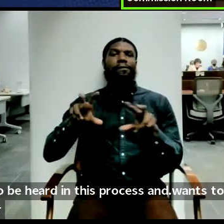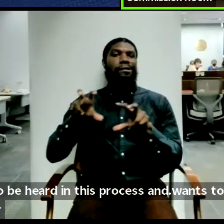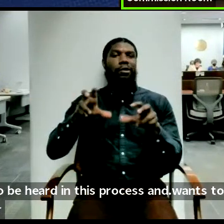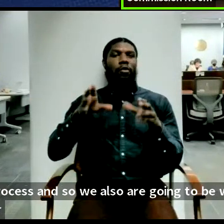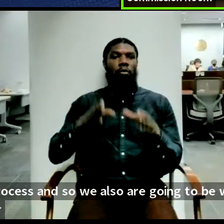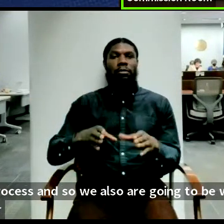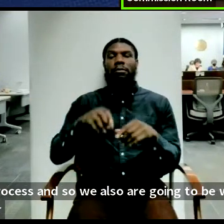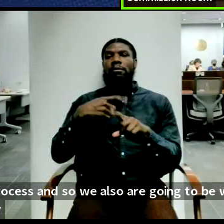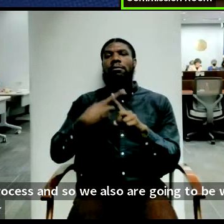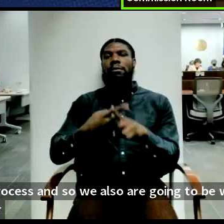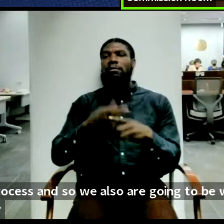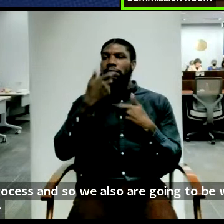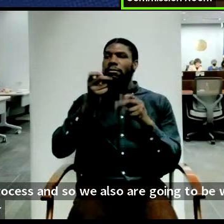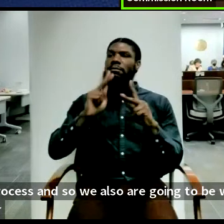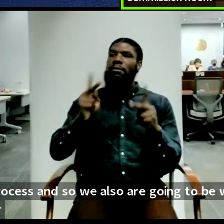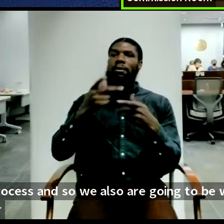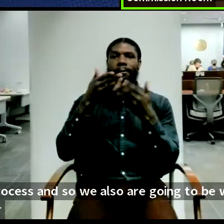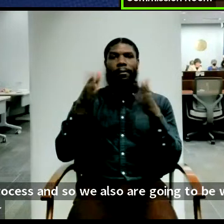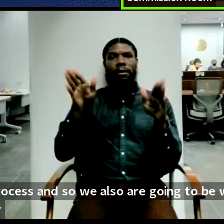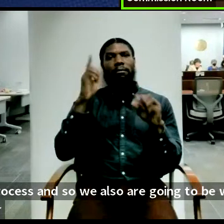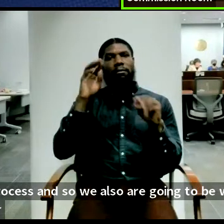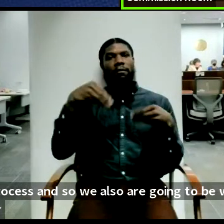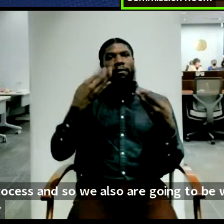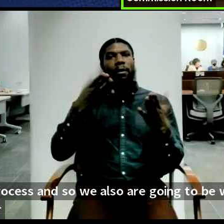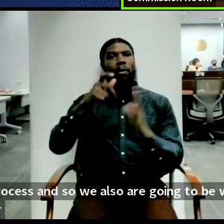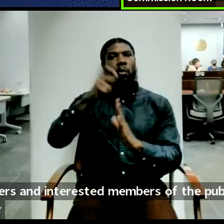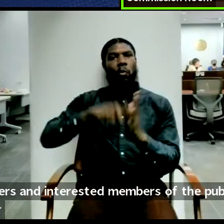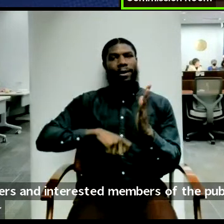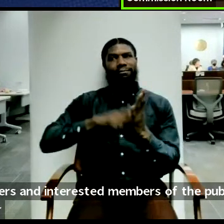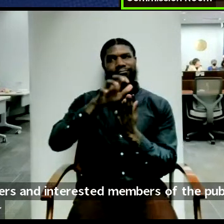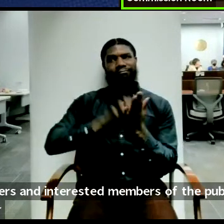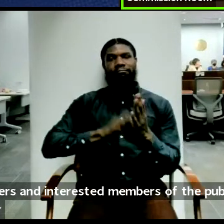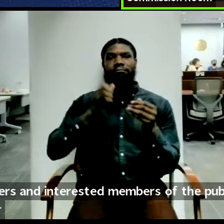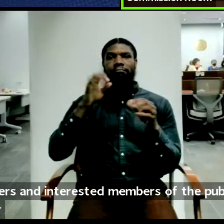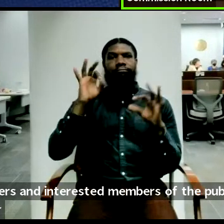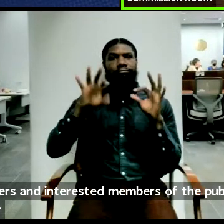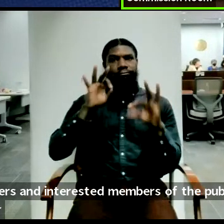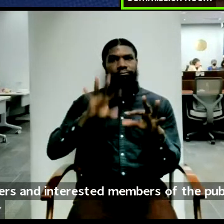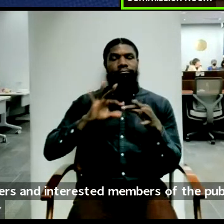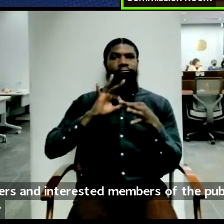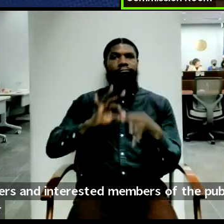of the public to provide written input on the strategic enforcement plan and our priorities.